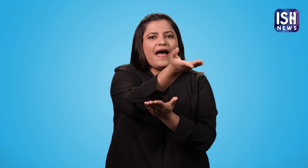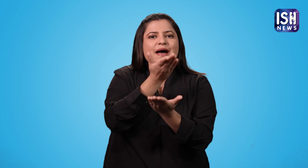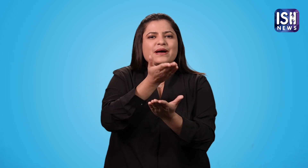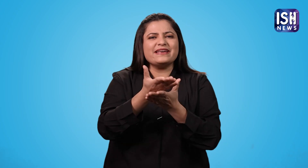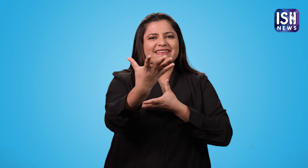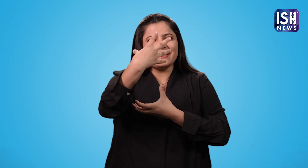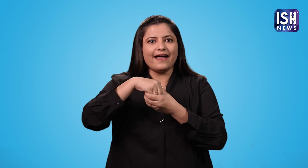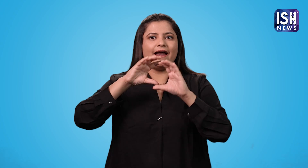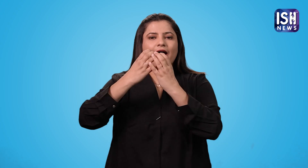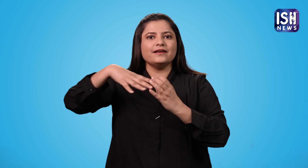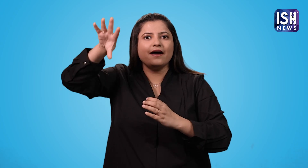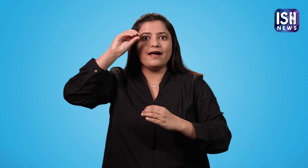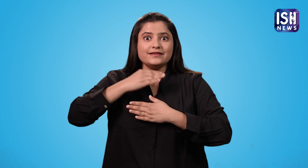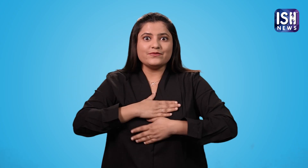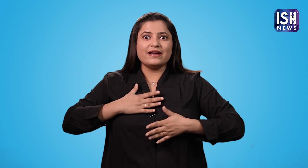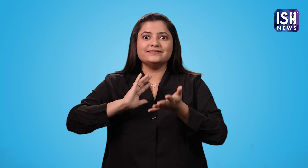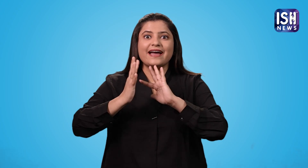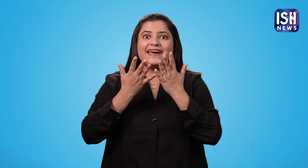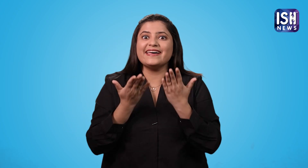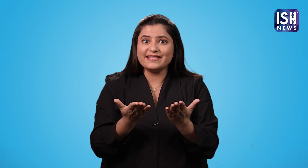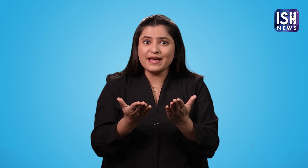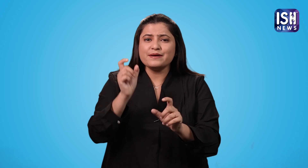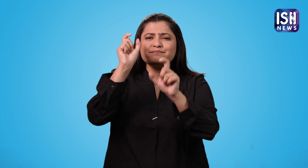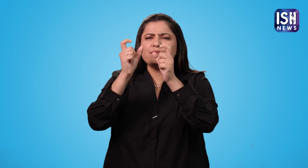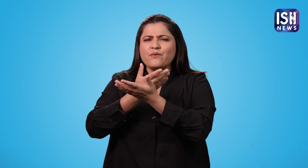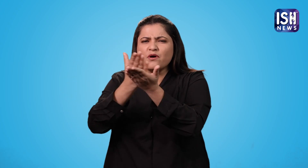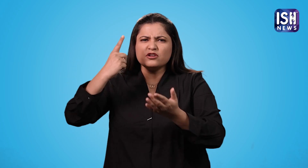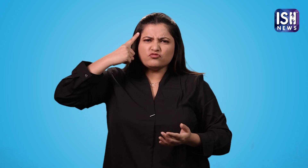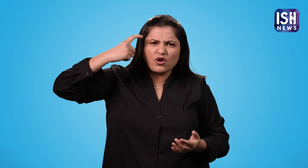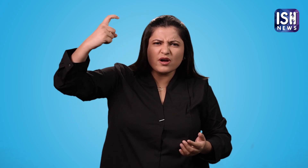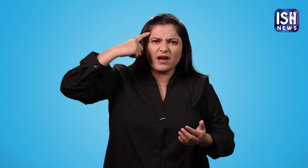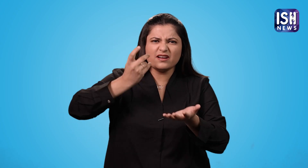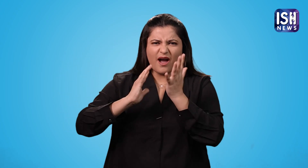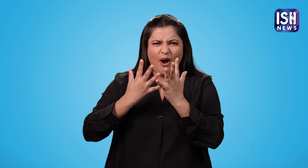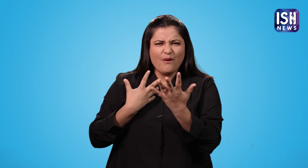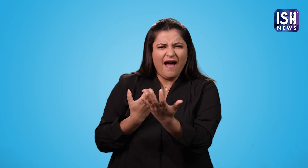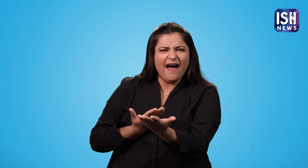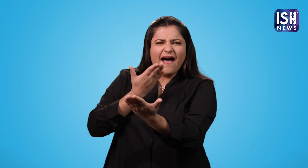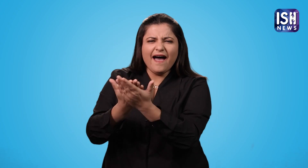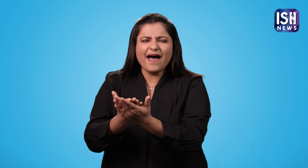Get enrolled now and have fun learning ISL! If you all dream of learning ISL,